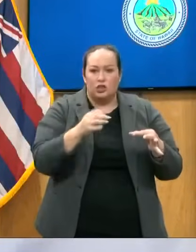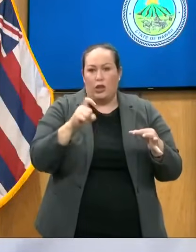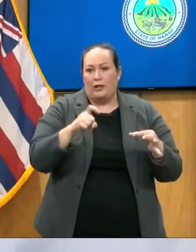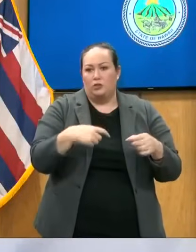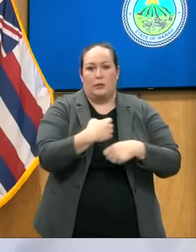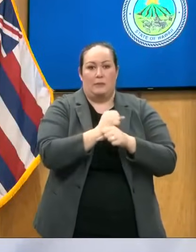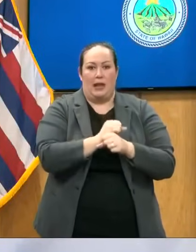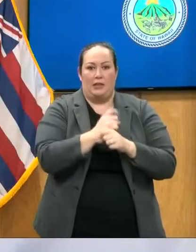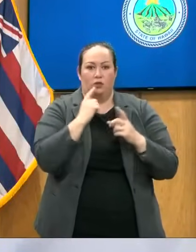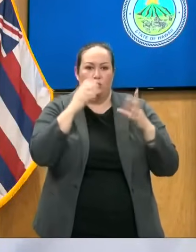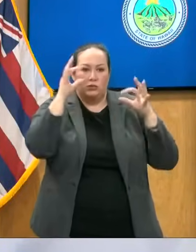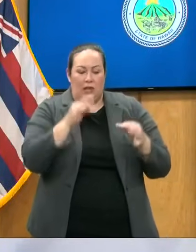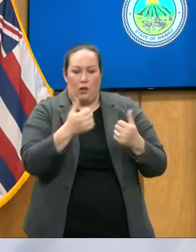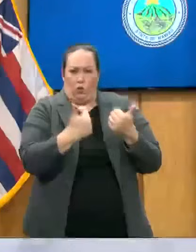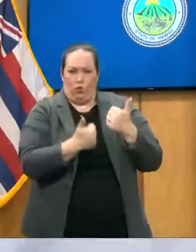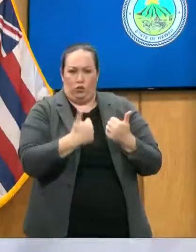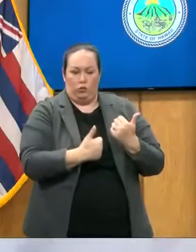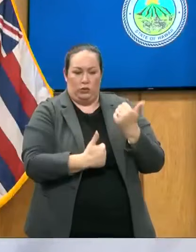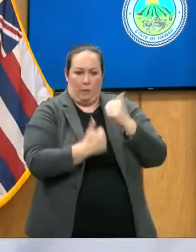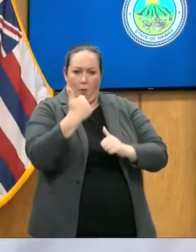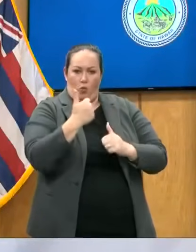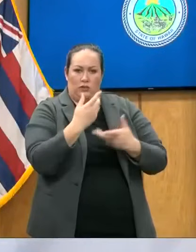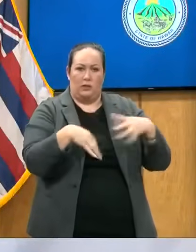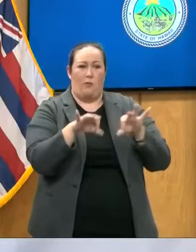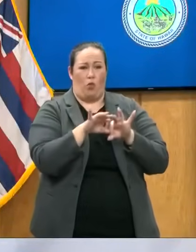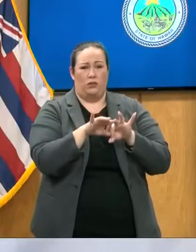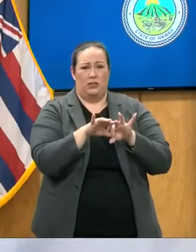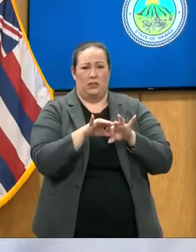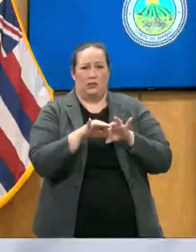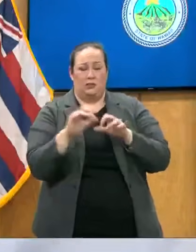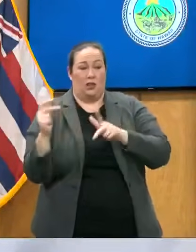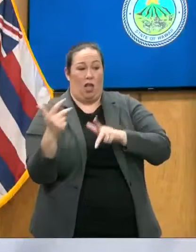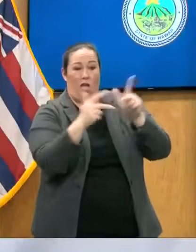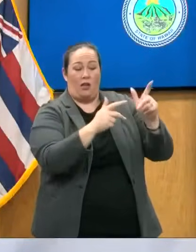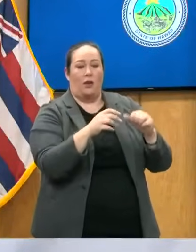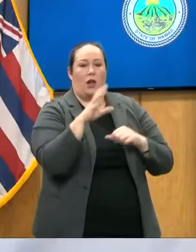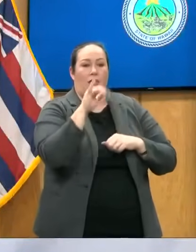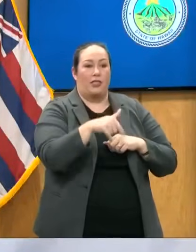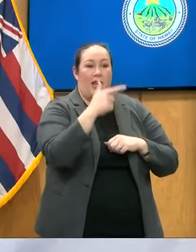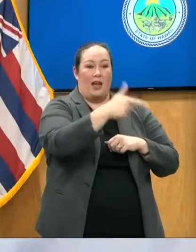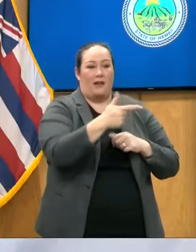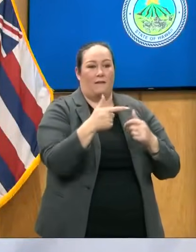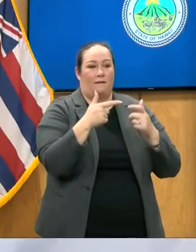again, resources where I had to be directed and